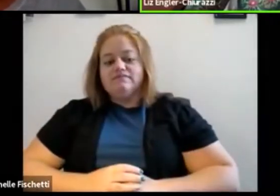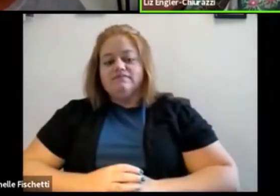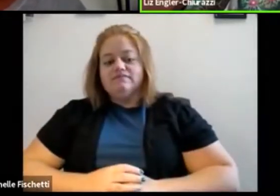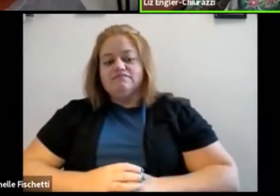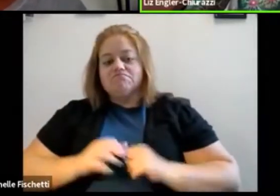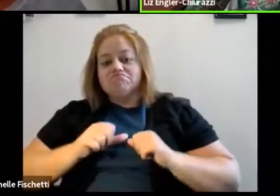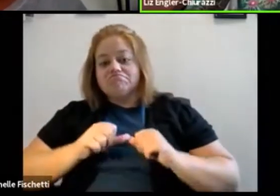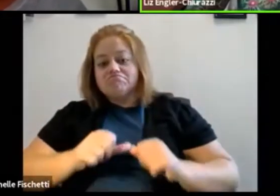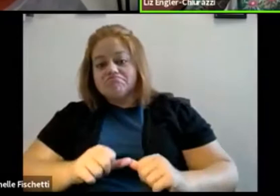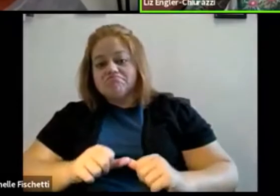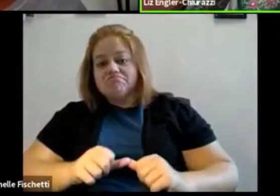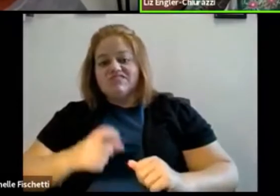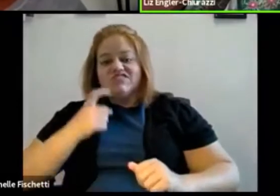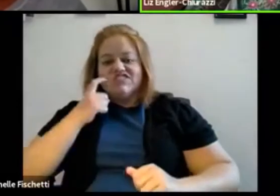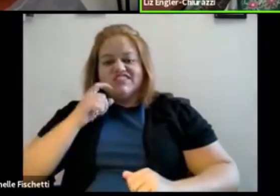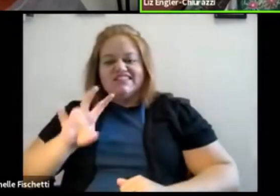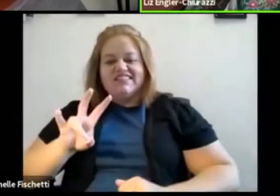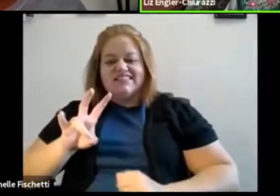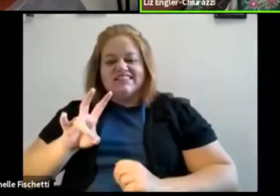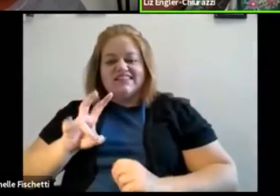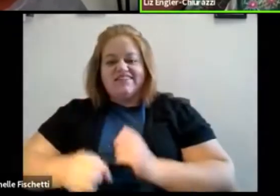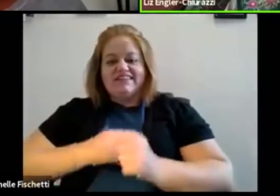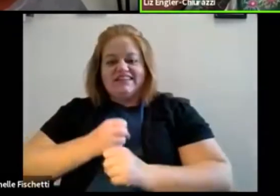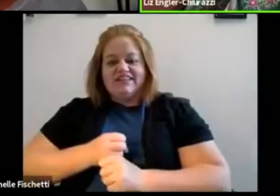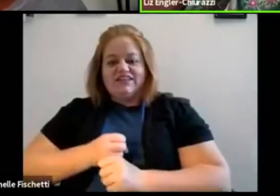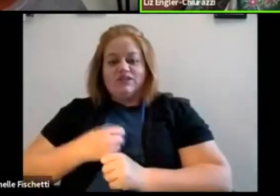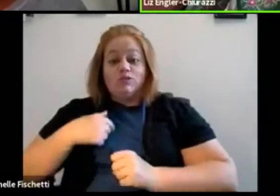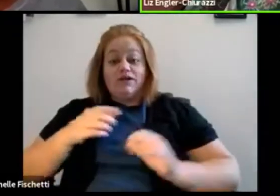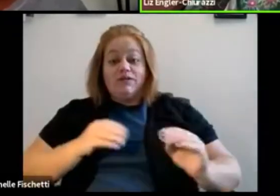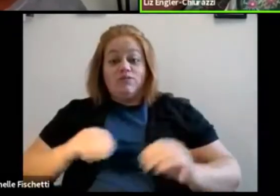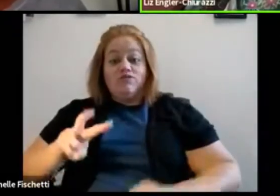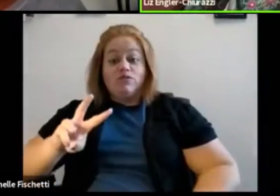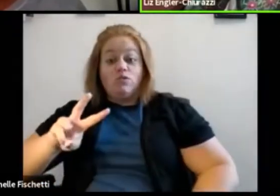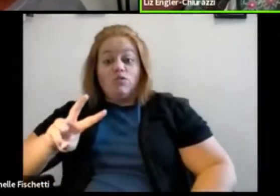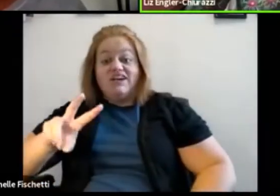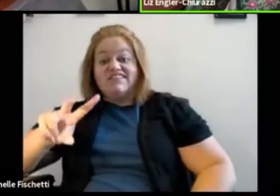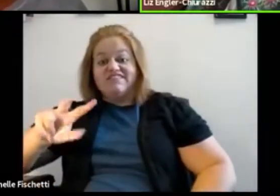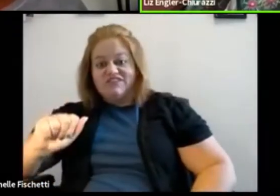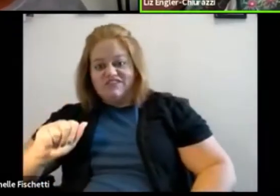moved to West Virginia which was really different than California and the